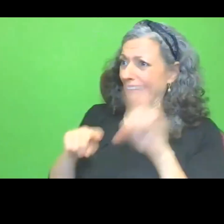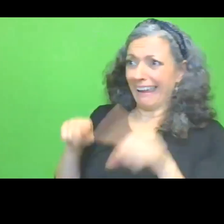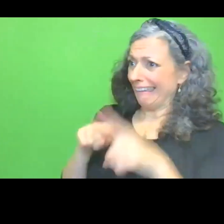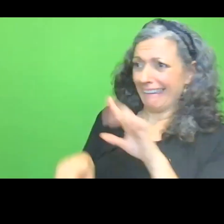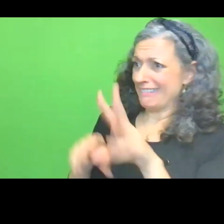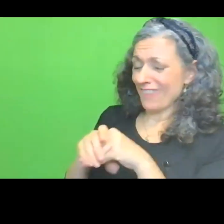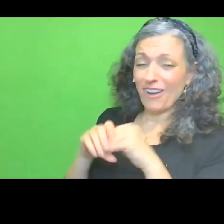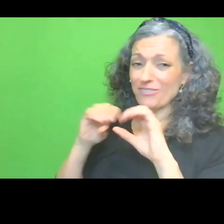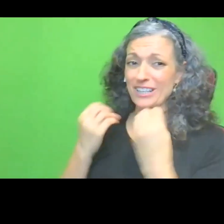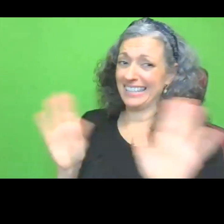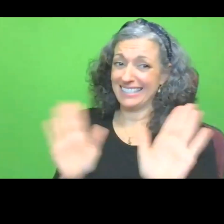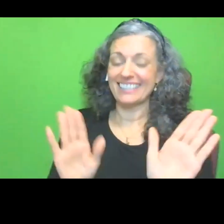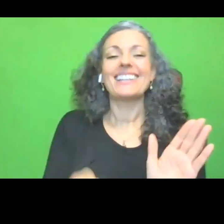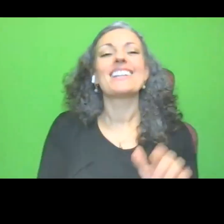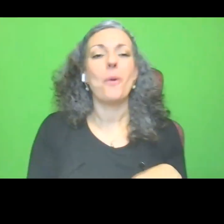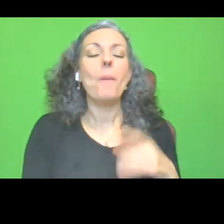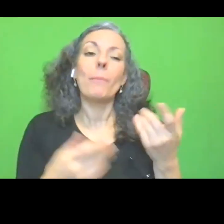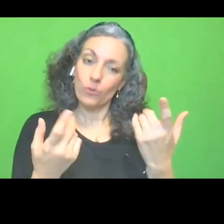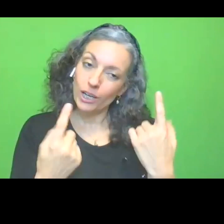But I think we can start to take those steps and I really do believe that.